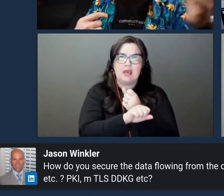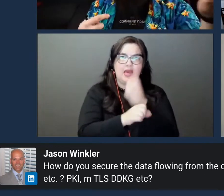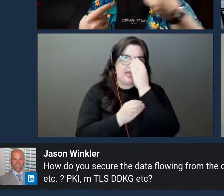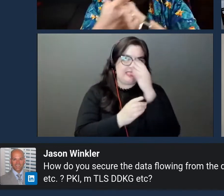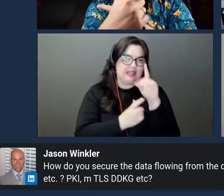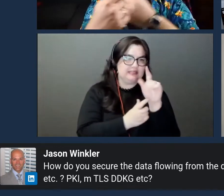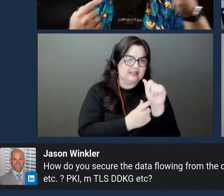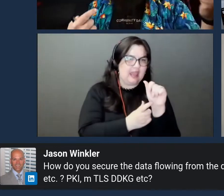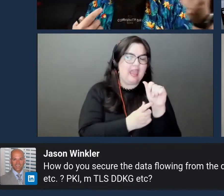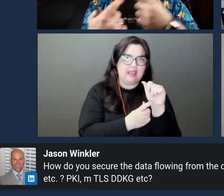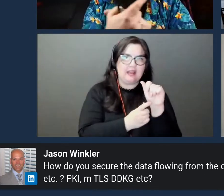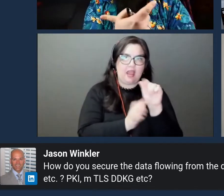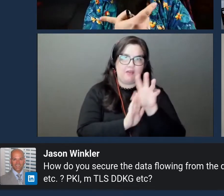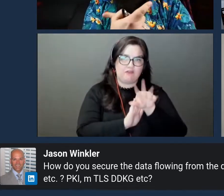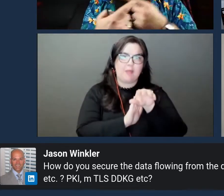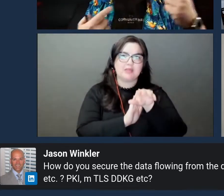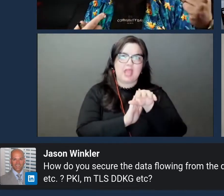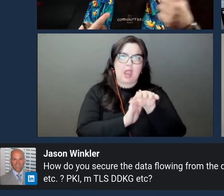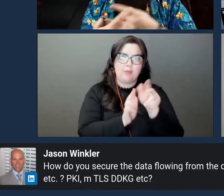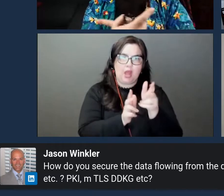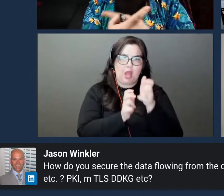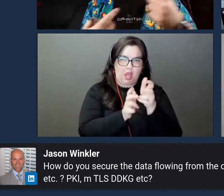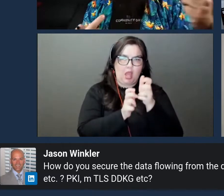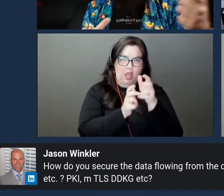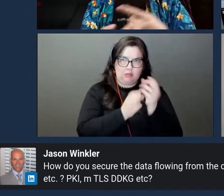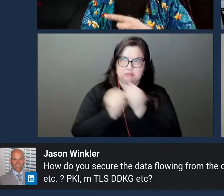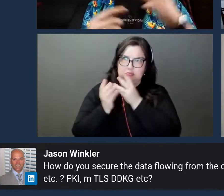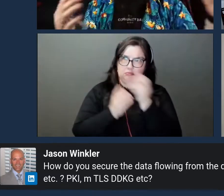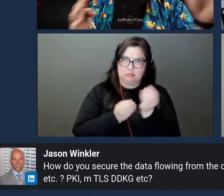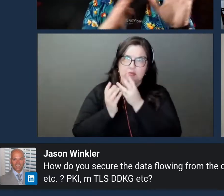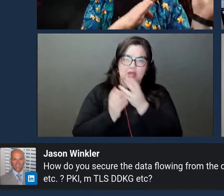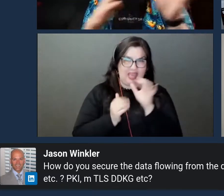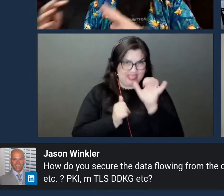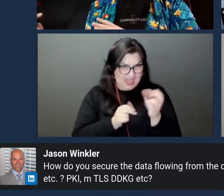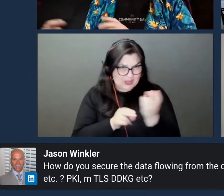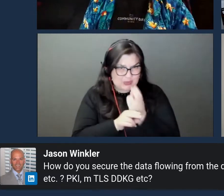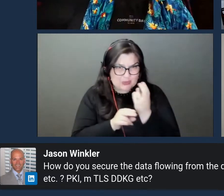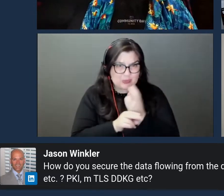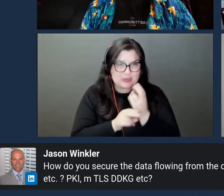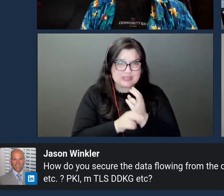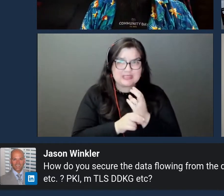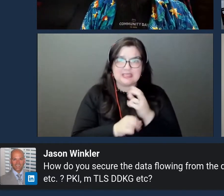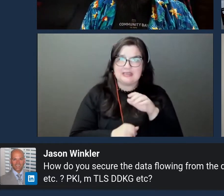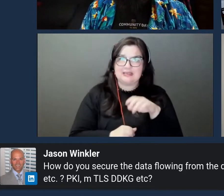Like, is that data also using HTTPS, or how does that actually work?